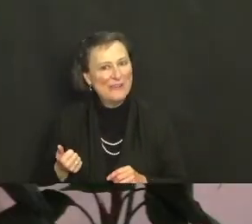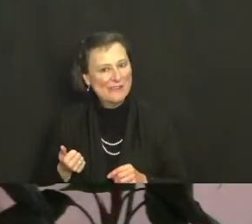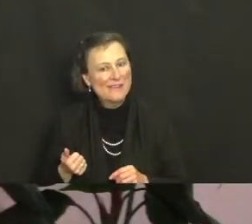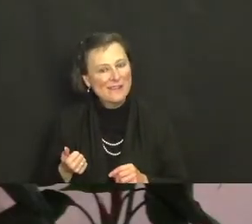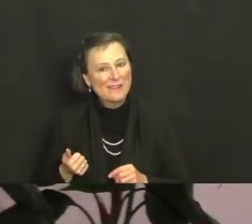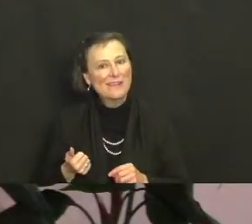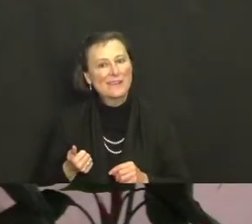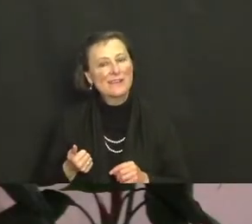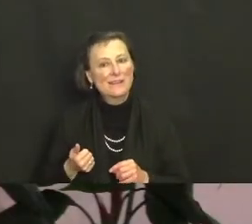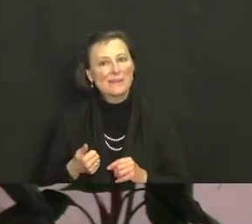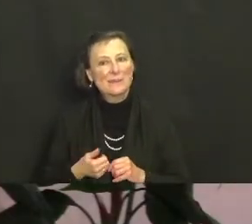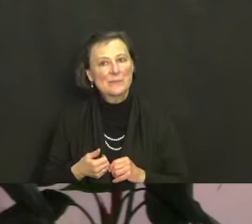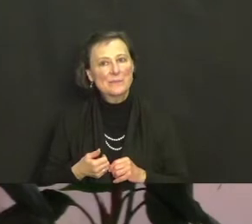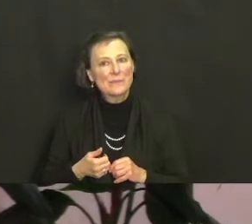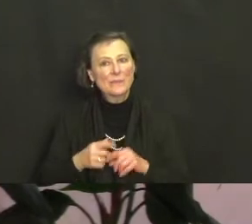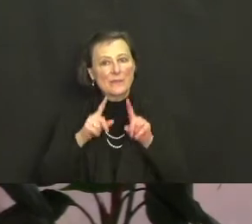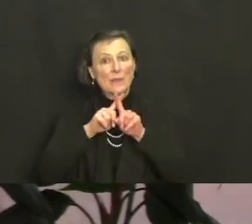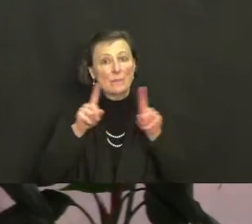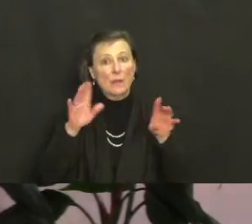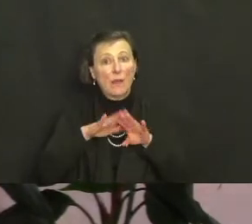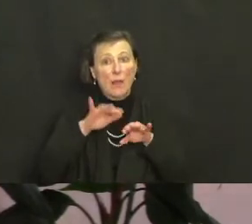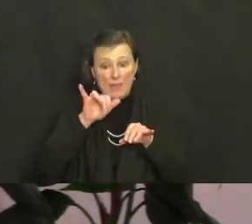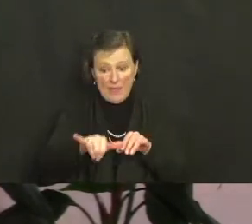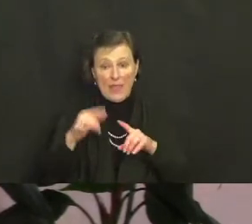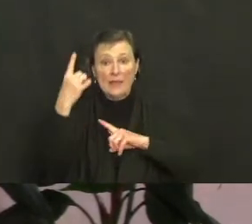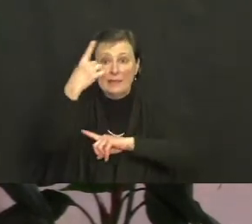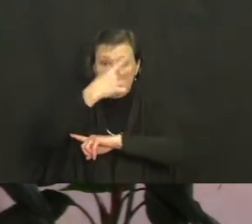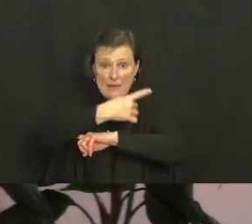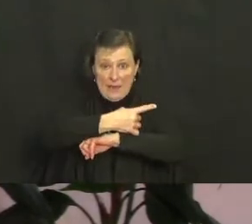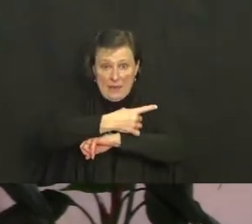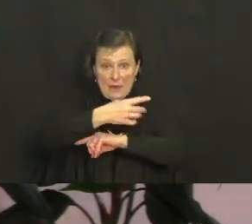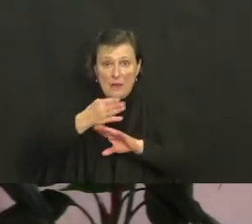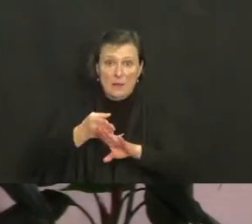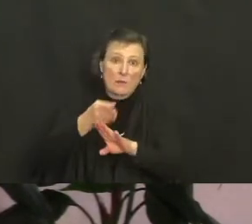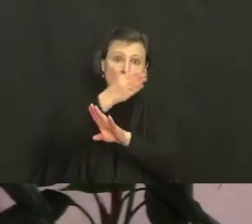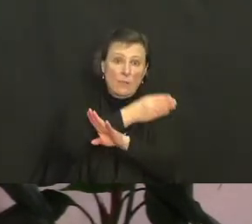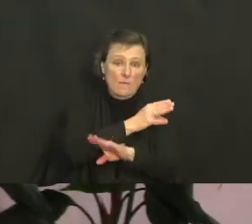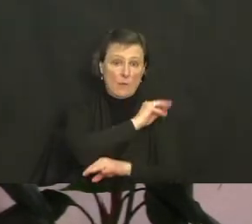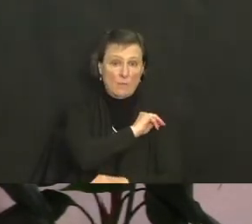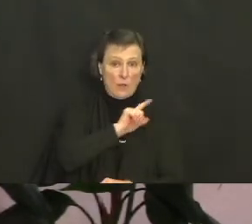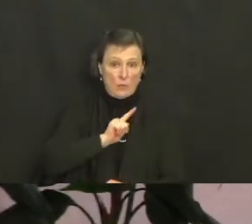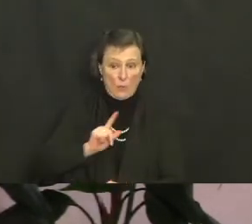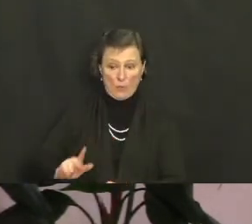But, on this day, before Martin Luther King Jr.